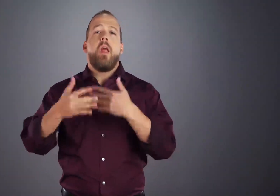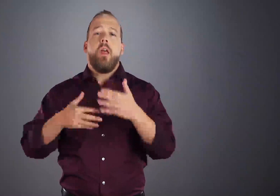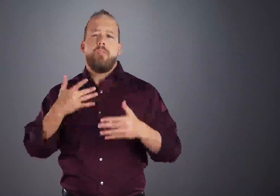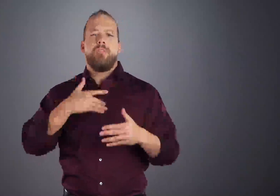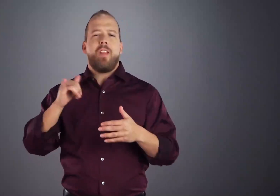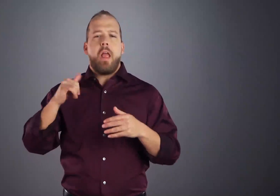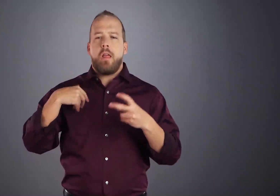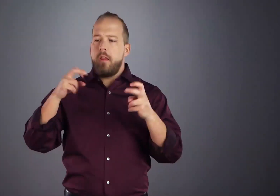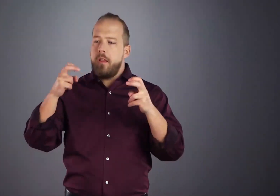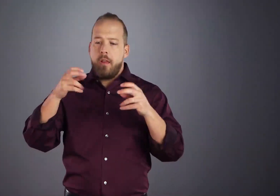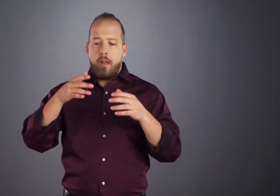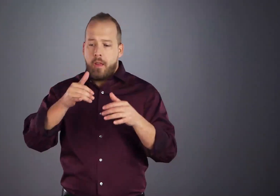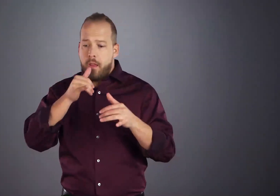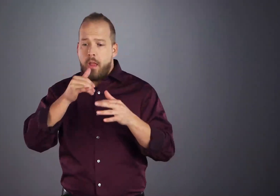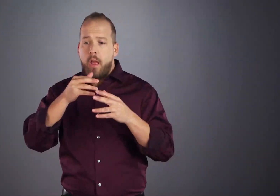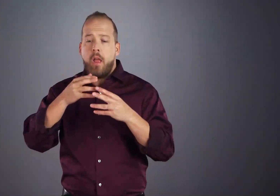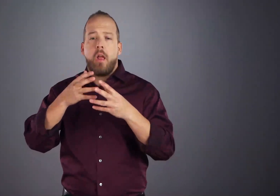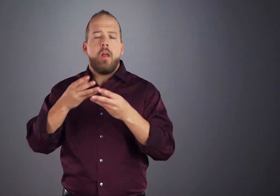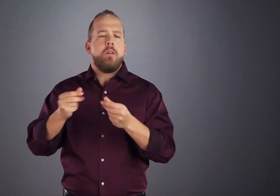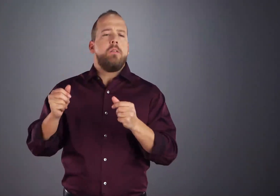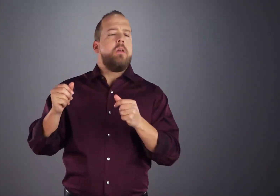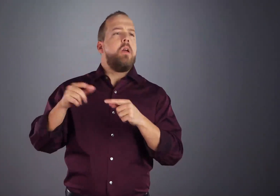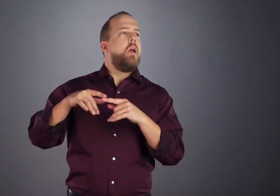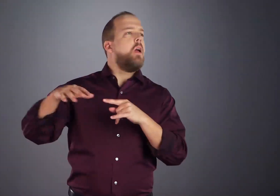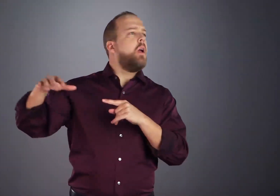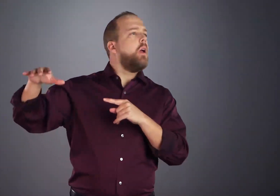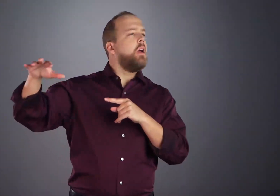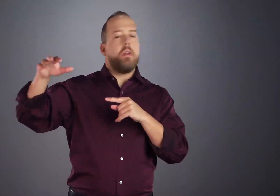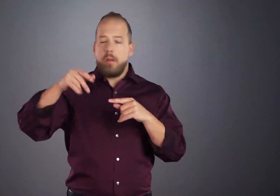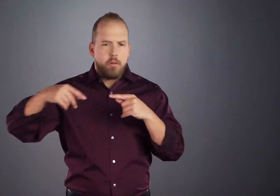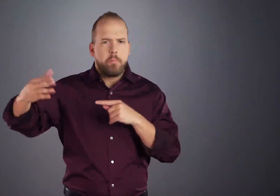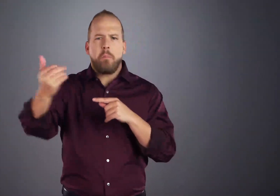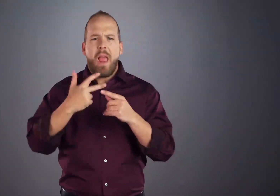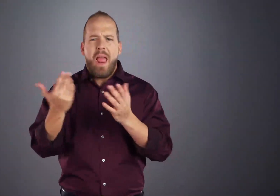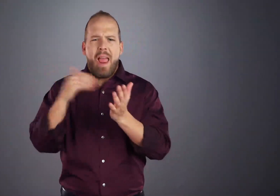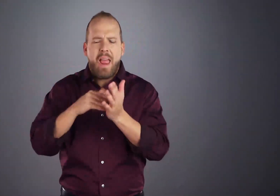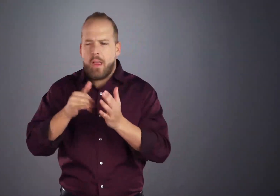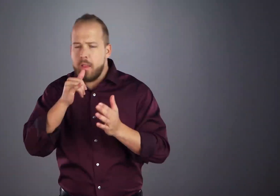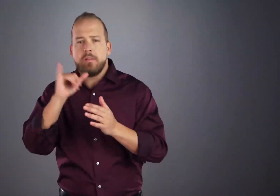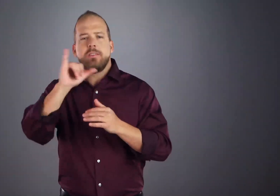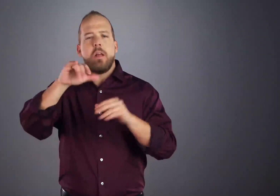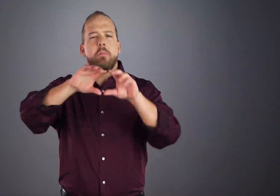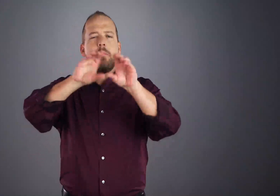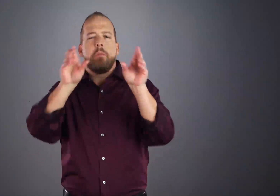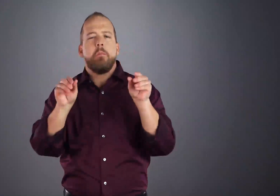I commenced to forge the weapon that one day would turn in its flight like a boomerang